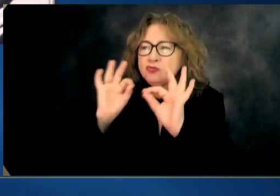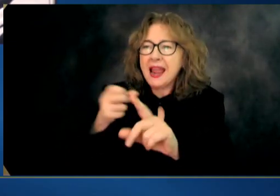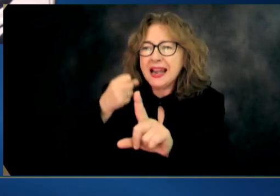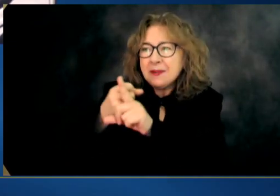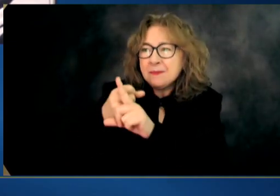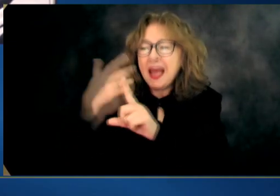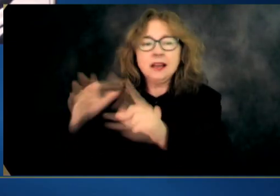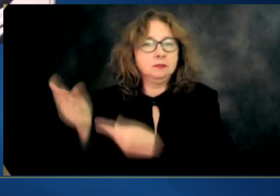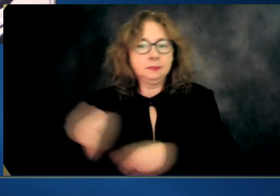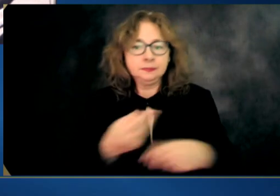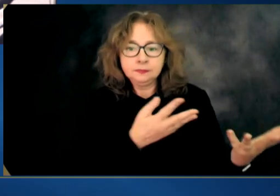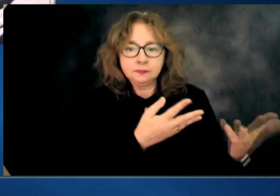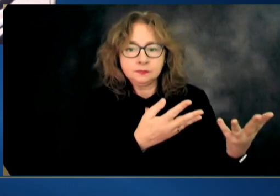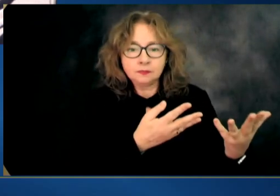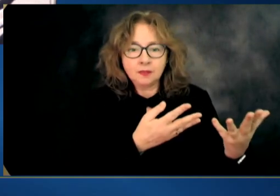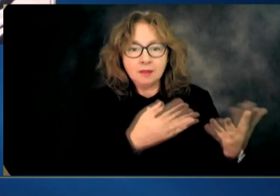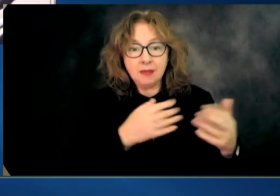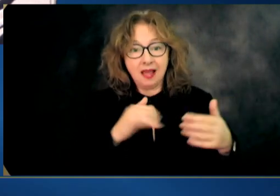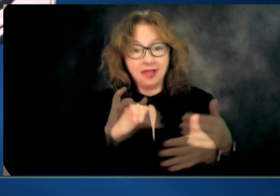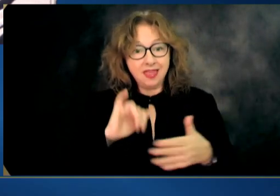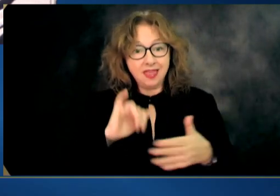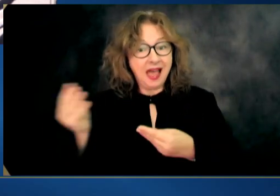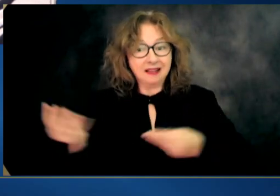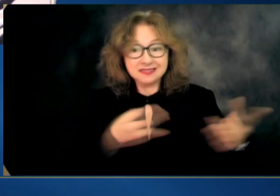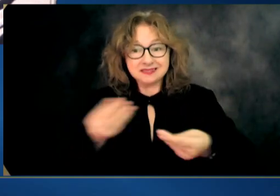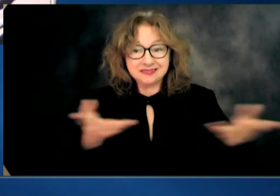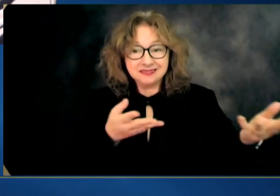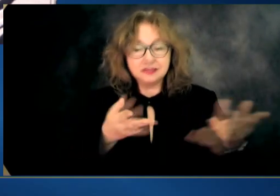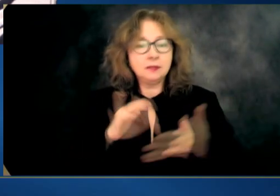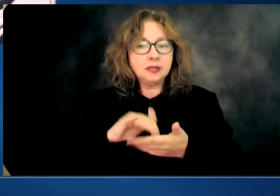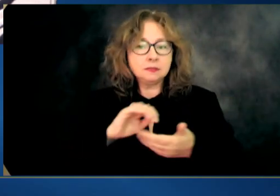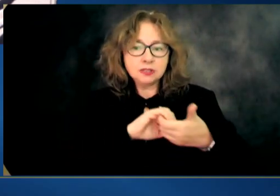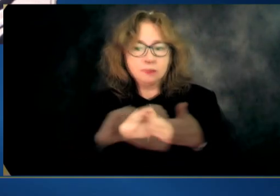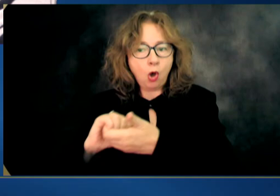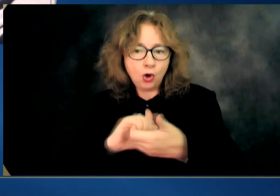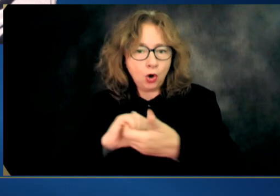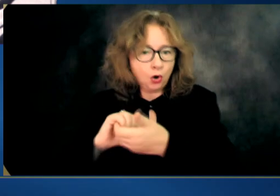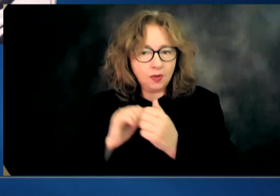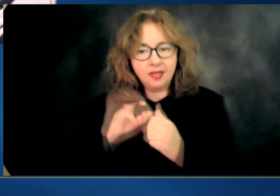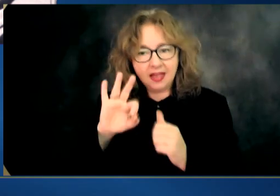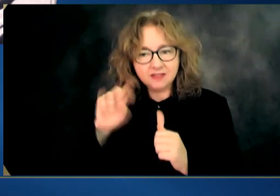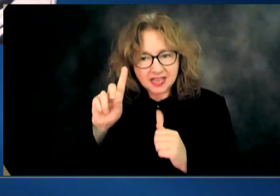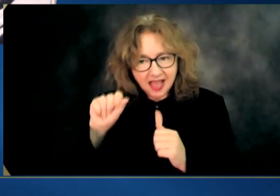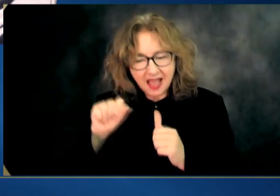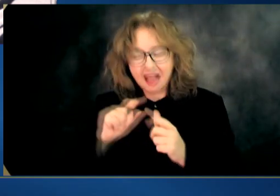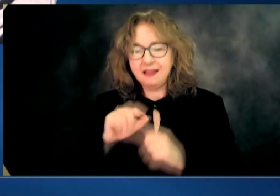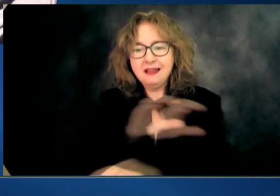is a partnership, a continued partnership, with FDA, with clinicians, with academicians,